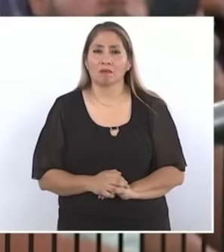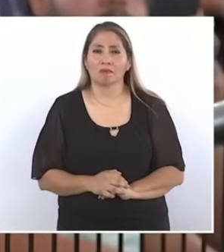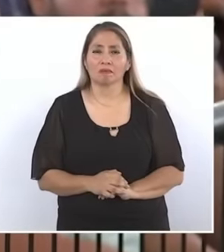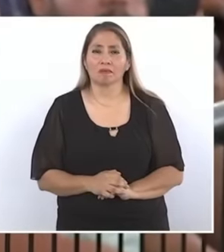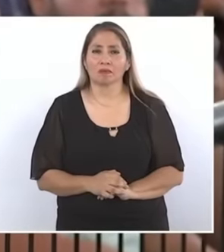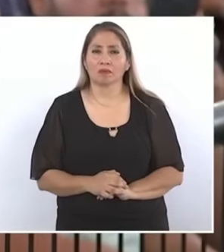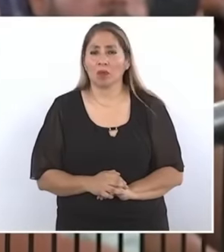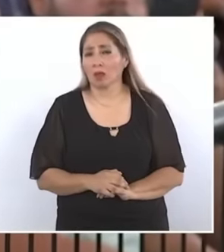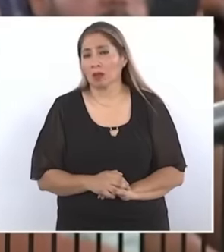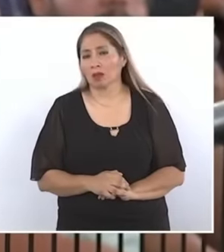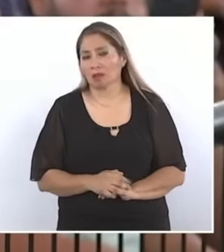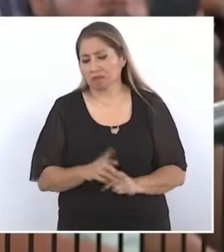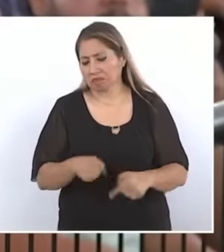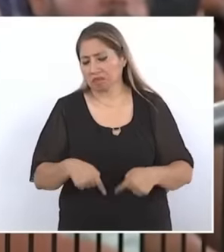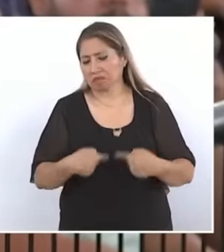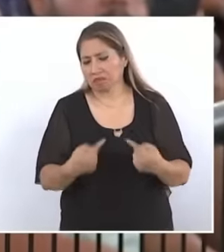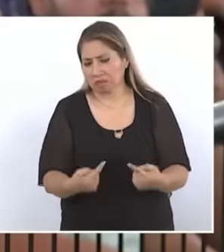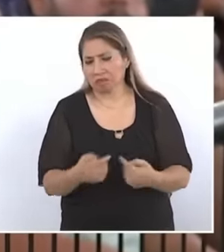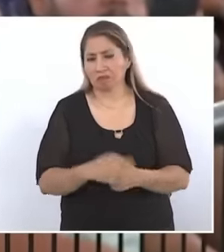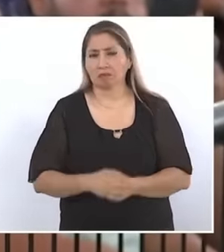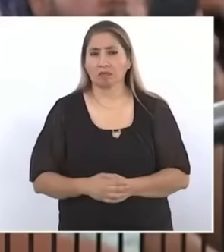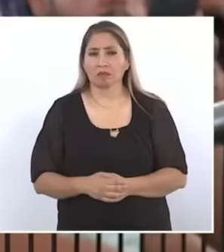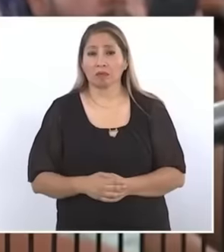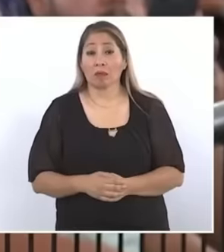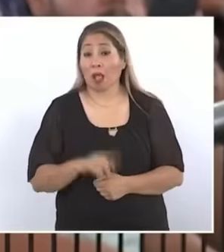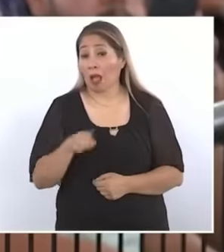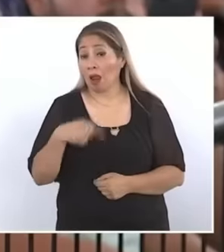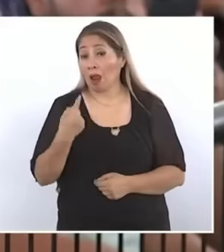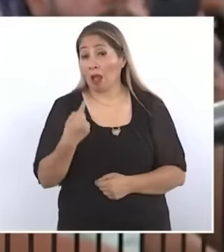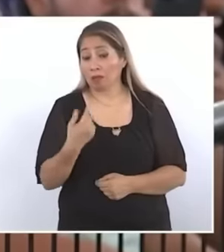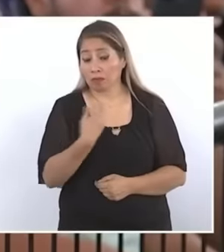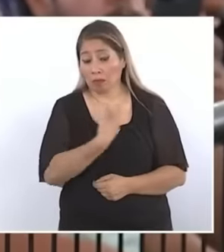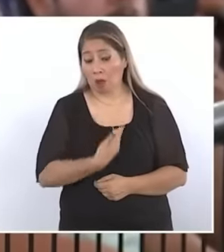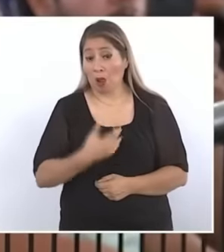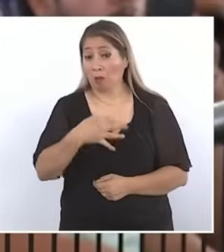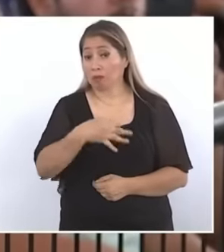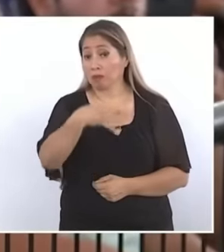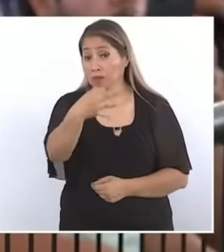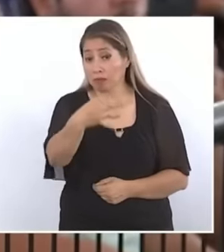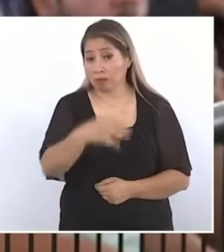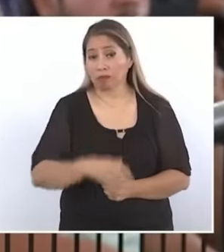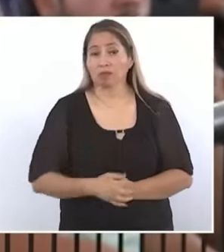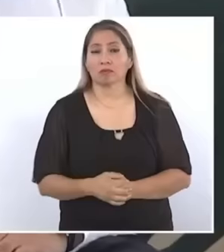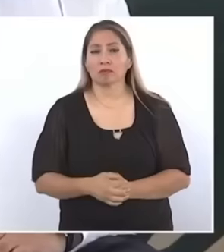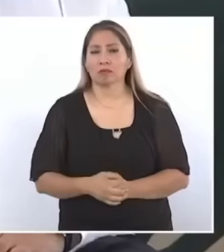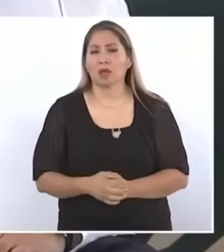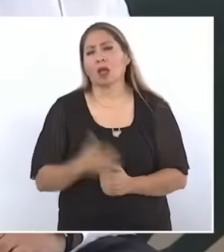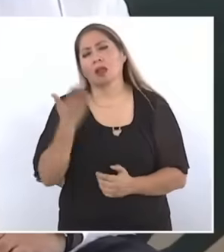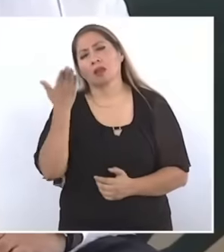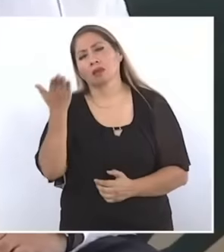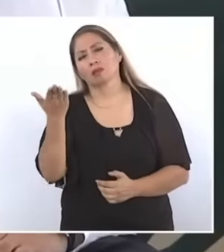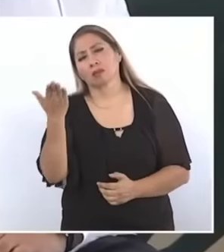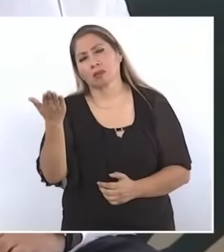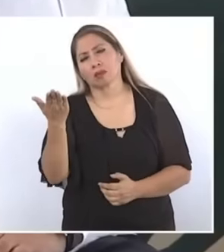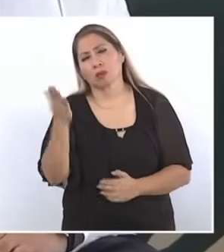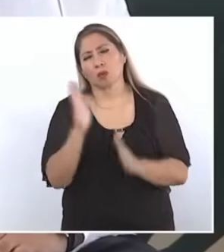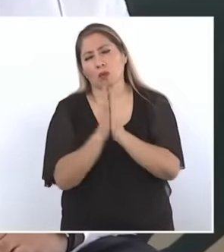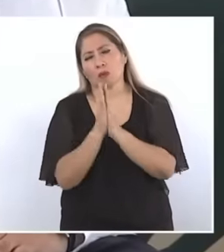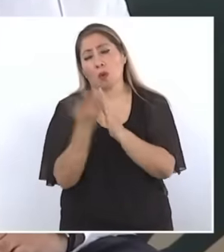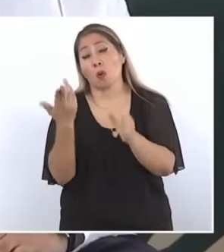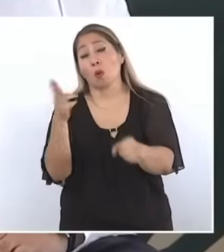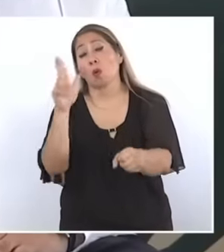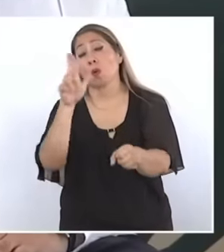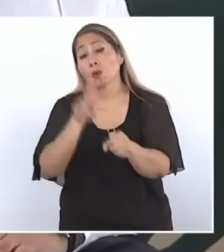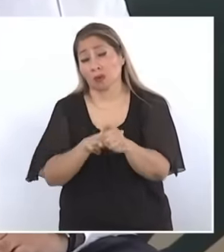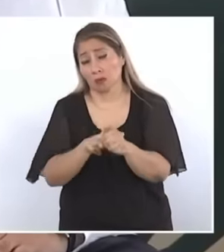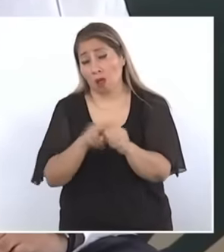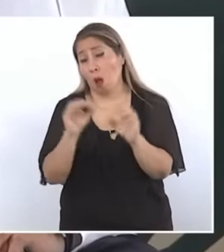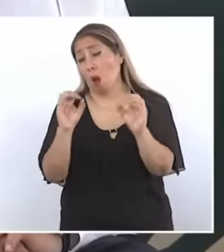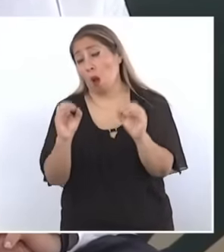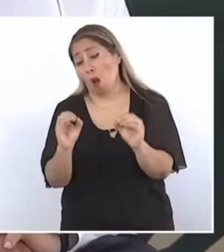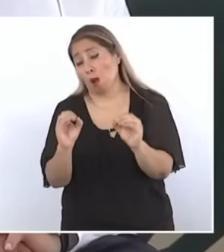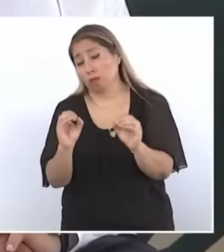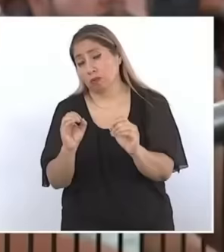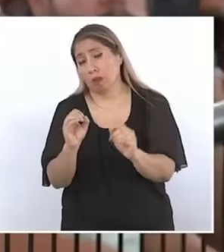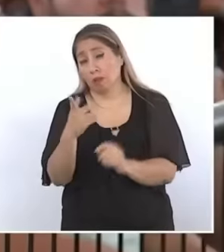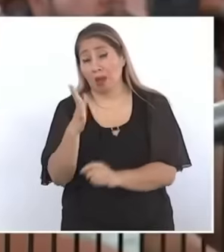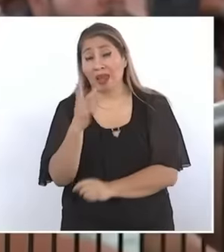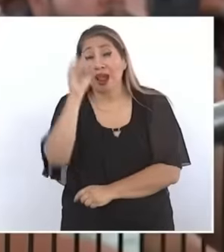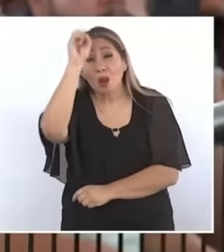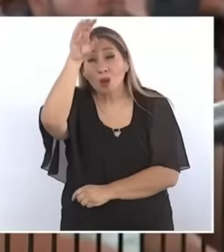I am going to tell the elected president that I ask for a hospital or a clinic for the miners.